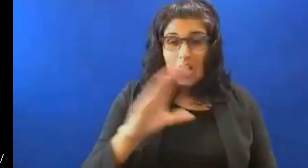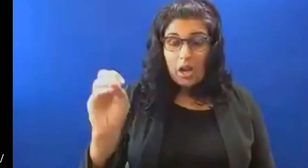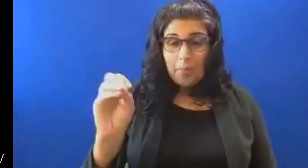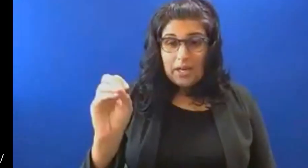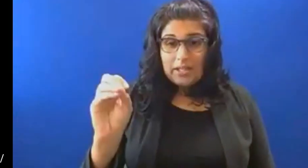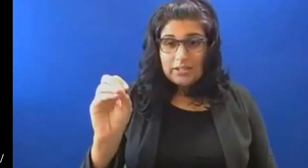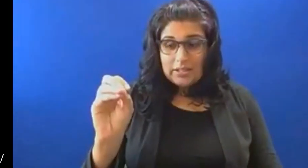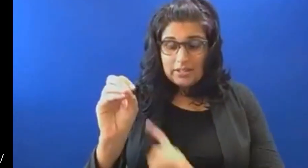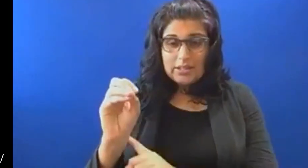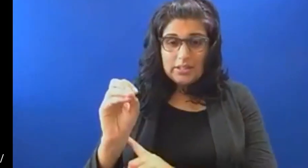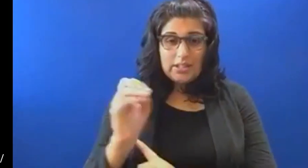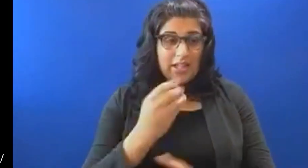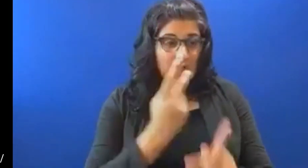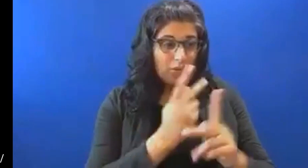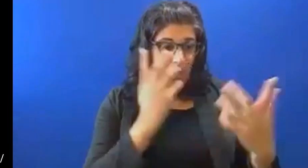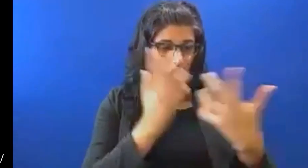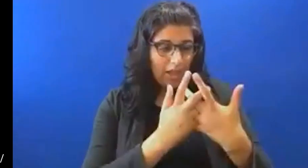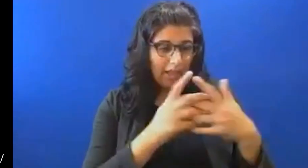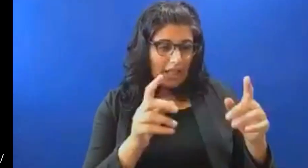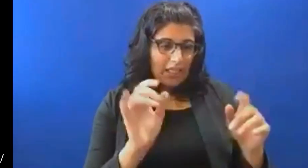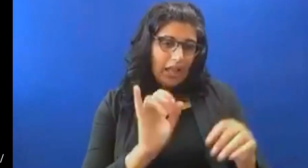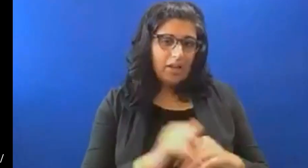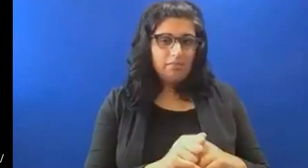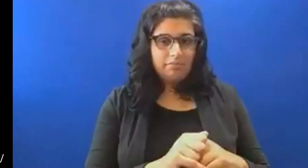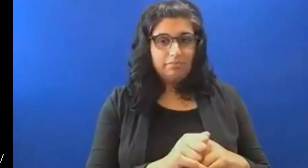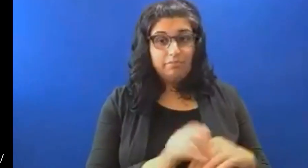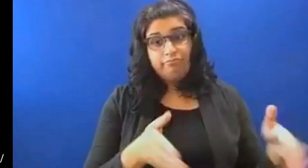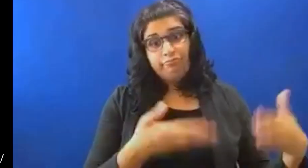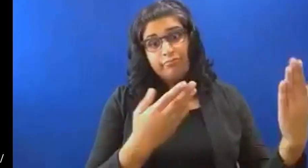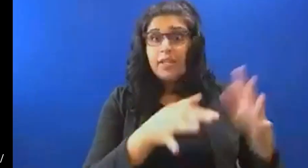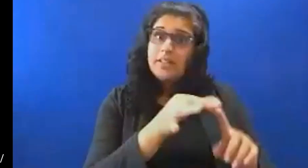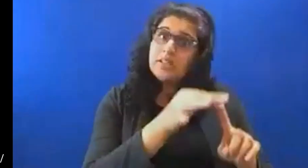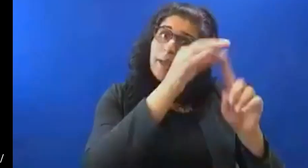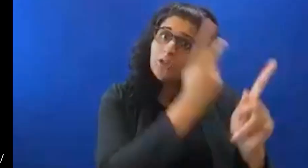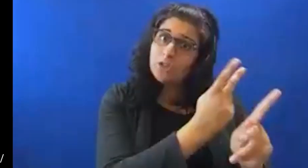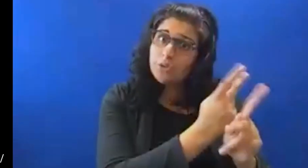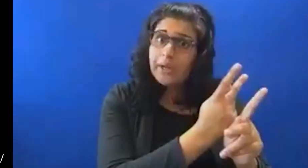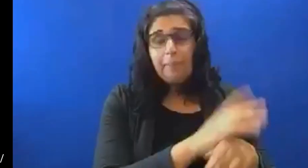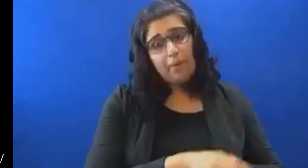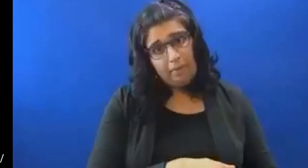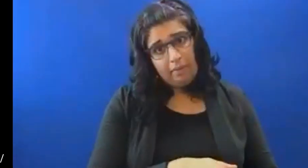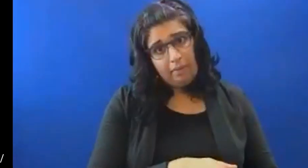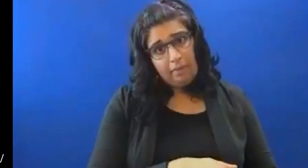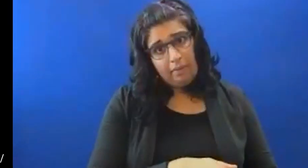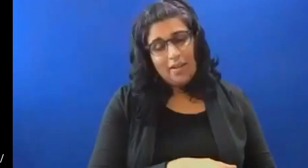accommodations as though it's providing special treatment rather than it's providing what an employee